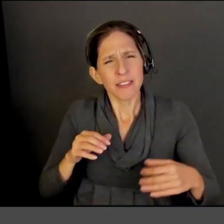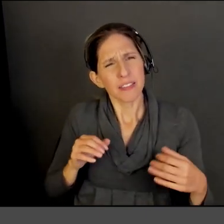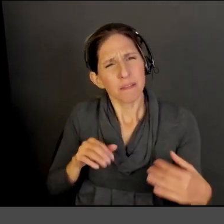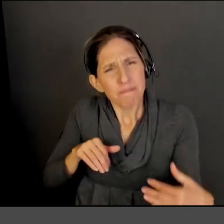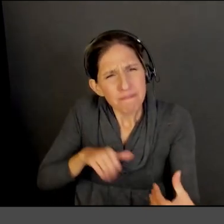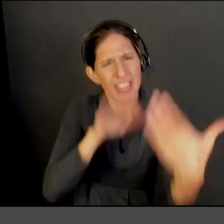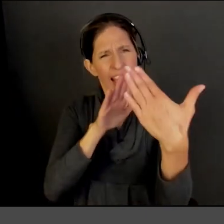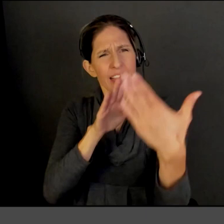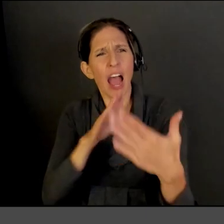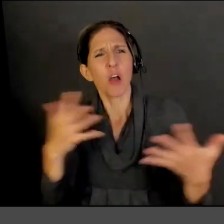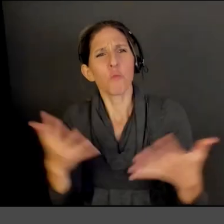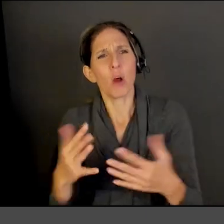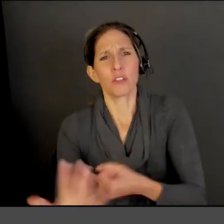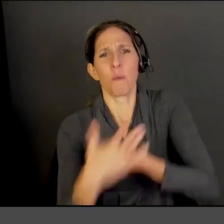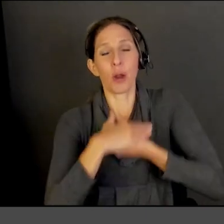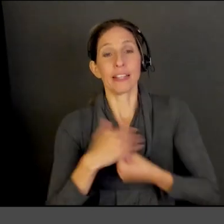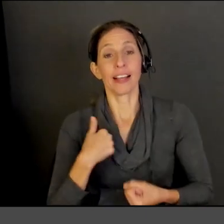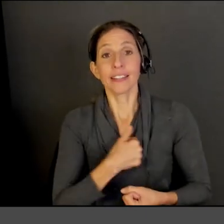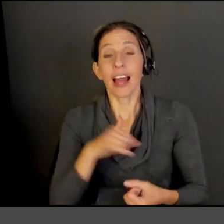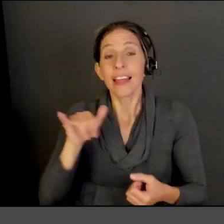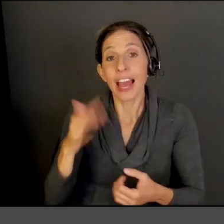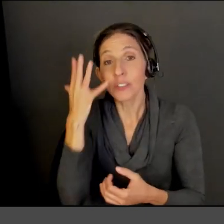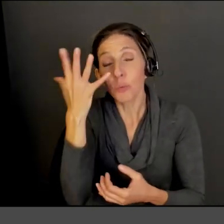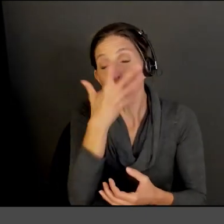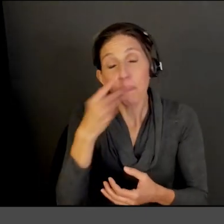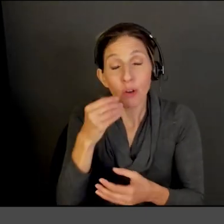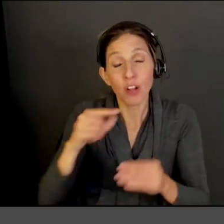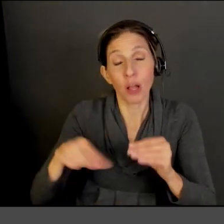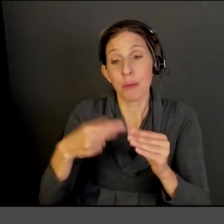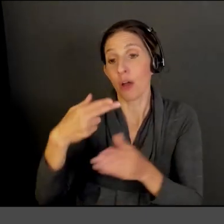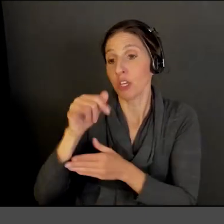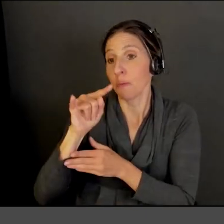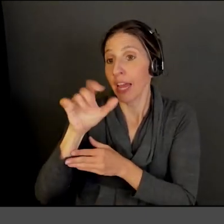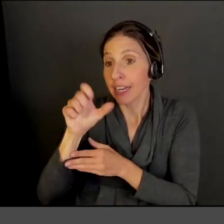AND IT ALSO ALLOWS US TO SEE OUR JOY, NOT JUST THE SUFFERING,